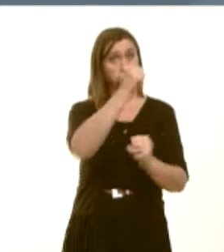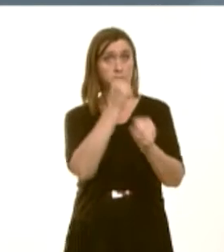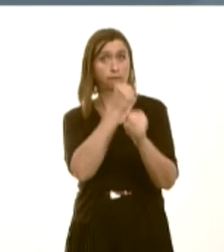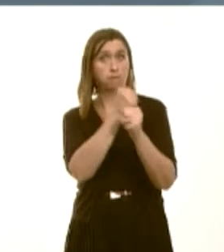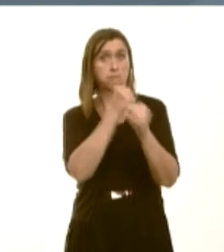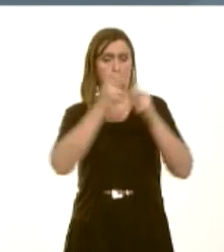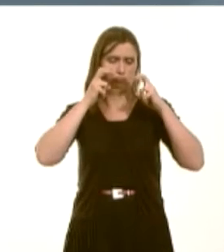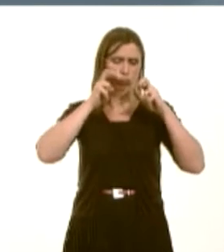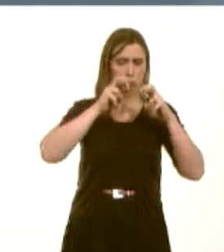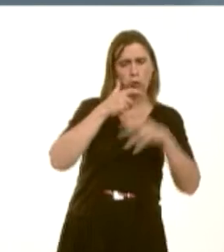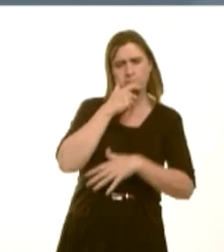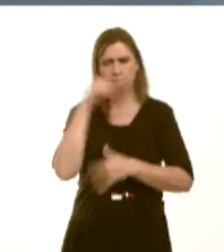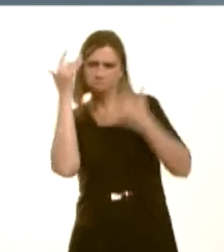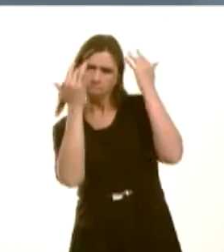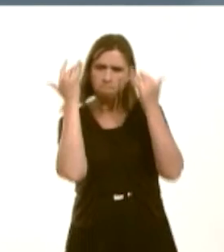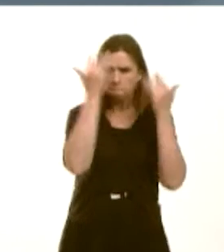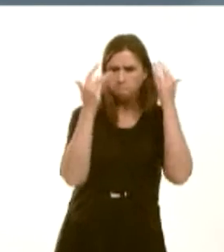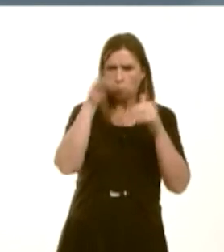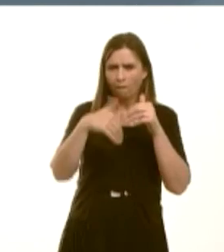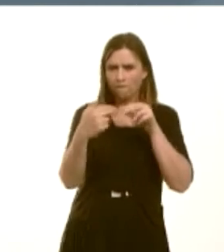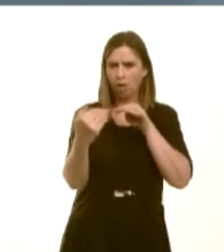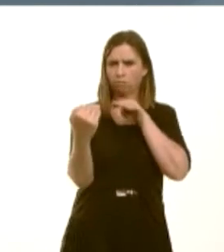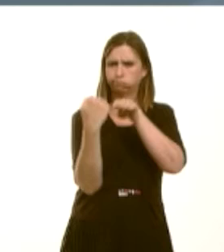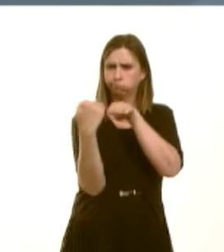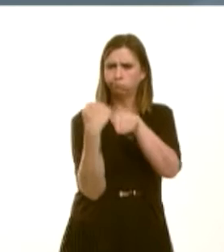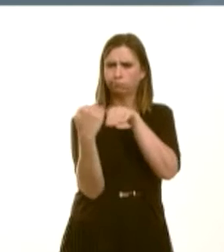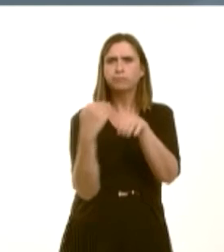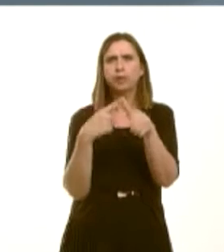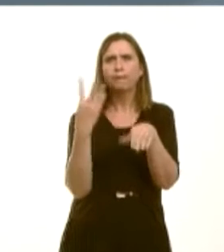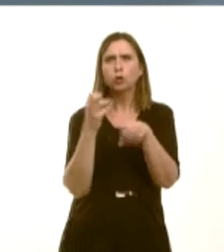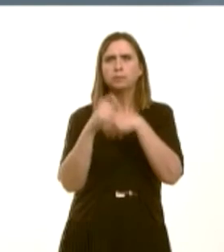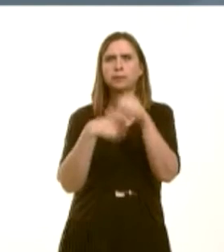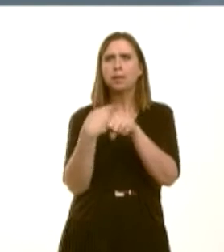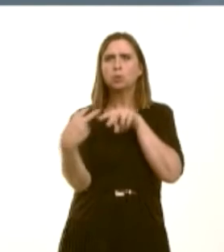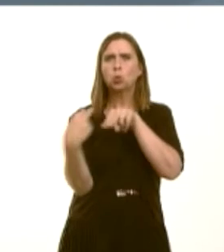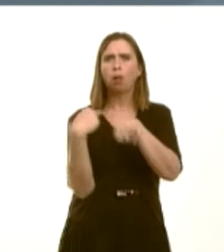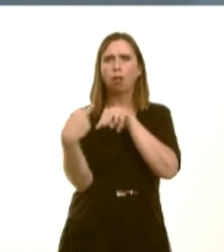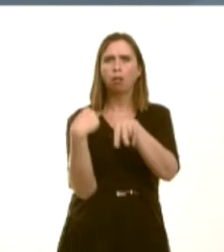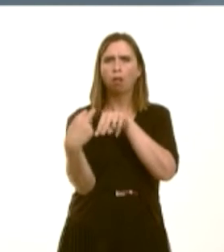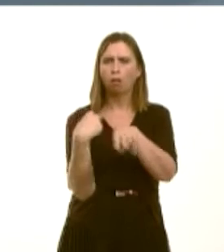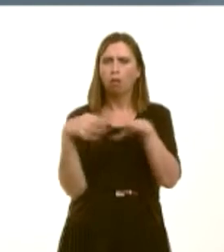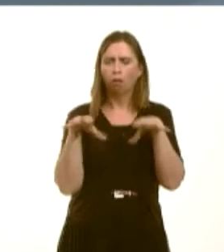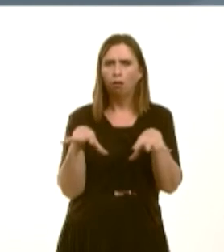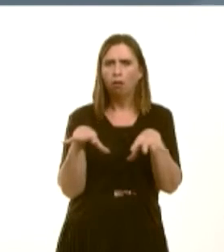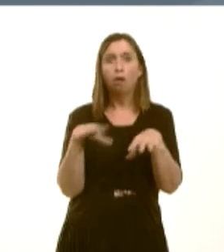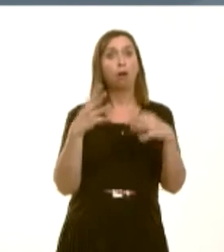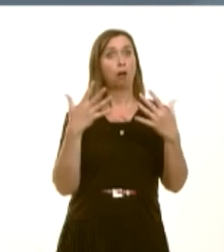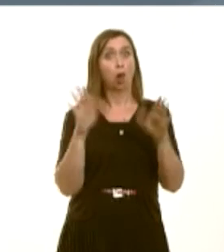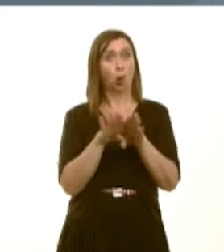of the possibility of turning the A40 into a dual carriageway has now passed.